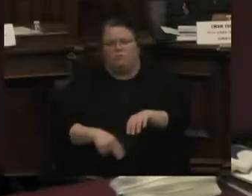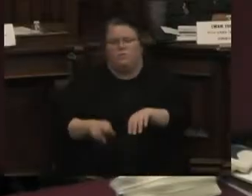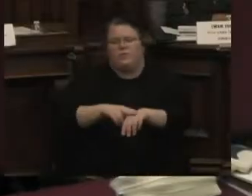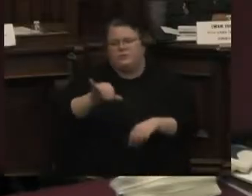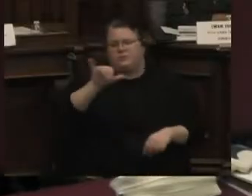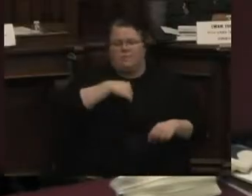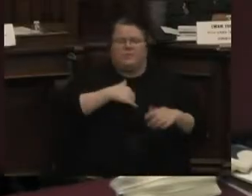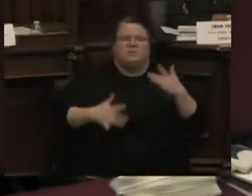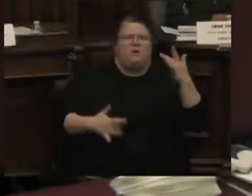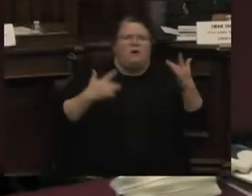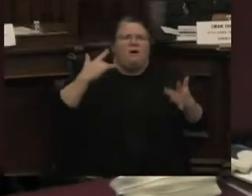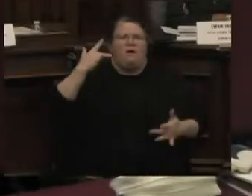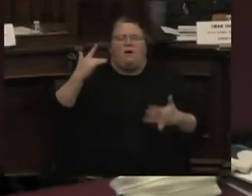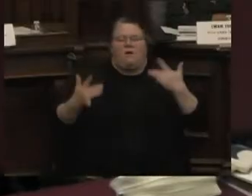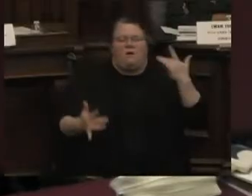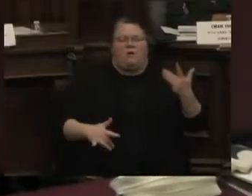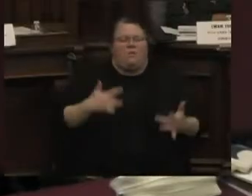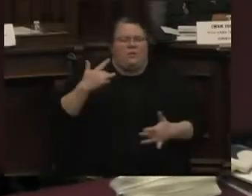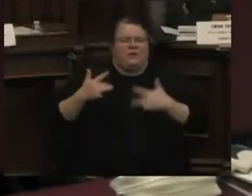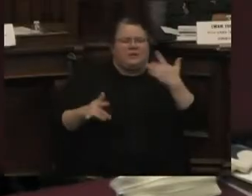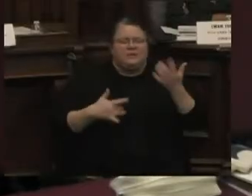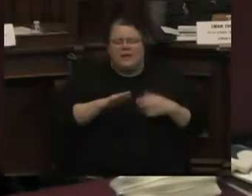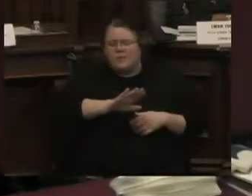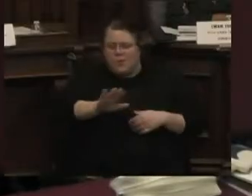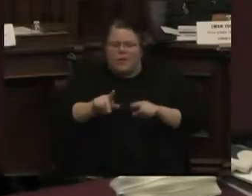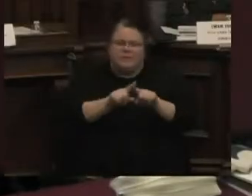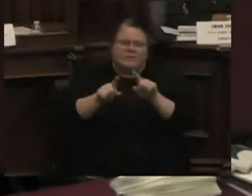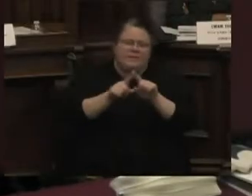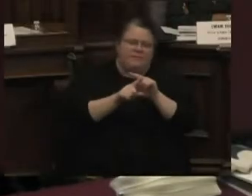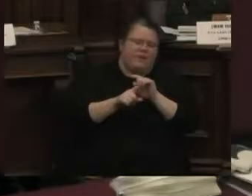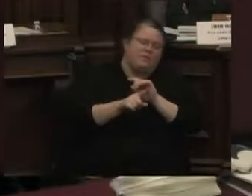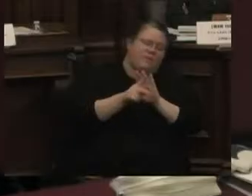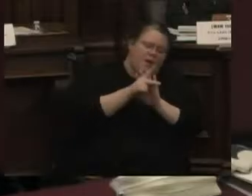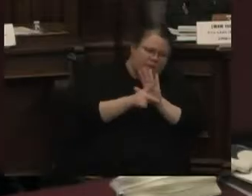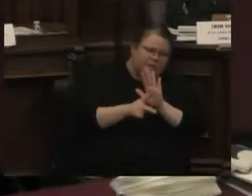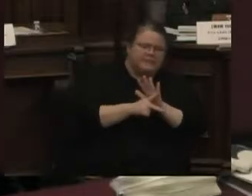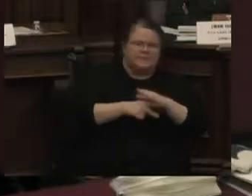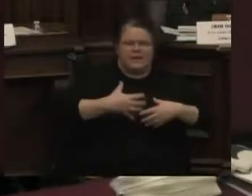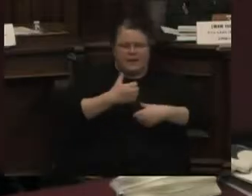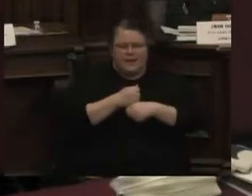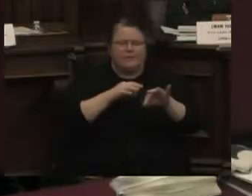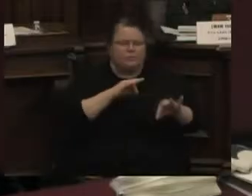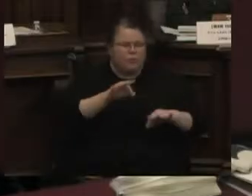work that I do. And of course,